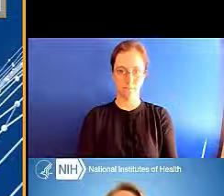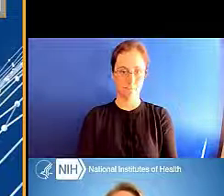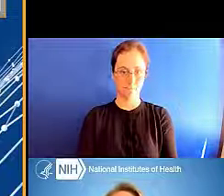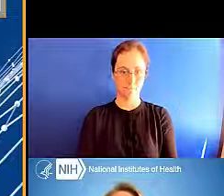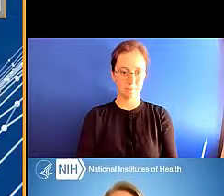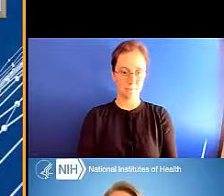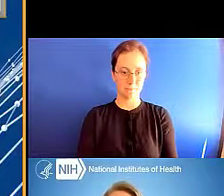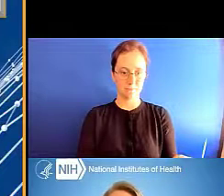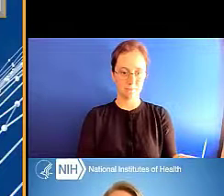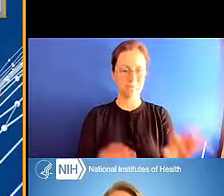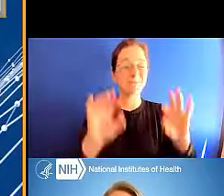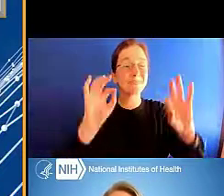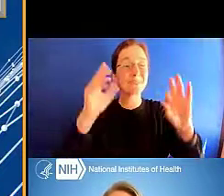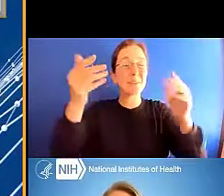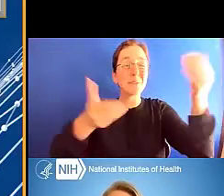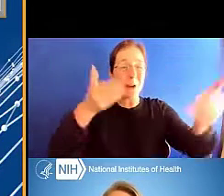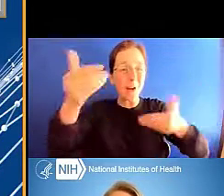Elyse Sullivan: Welcome! Thank you, all, for joining us.